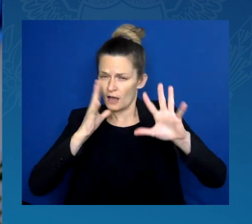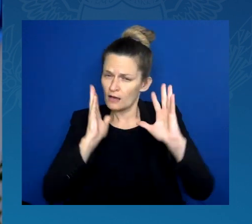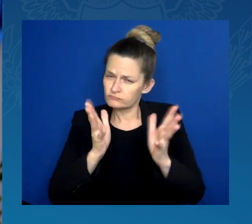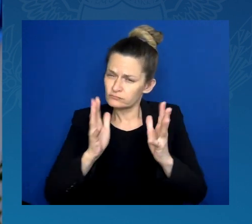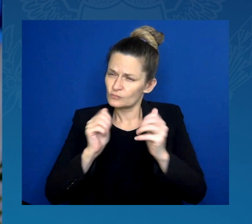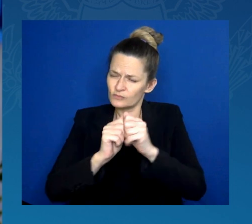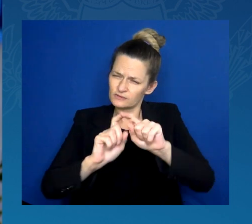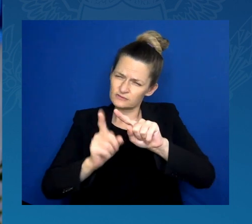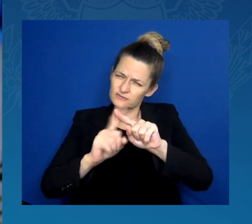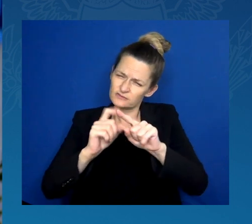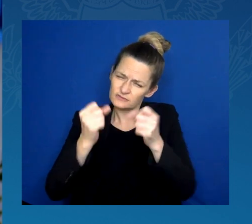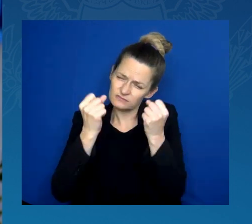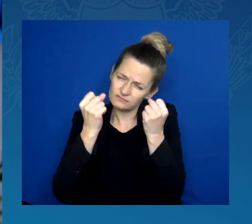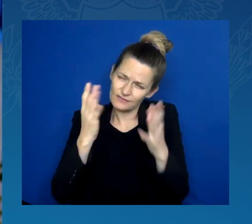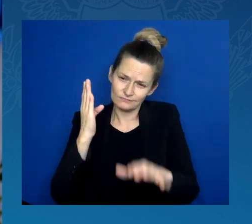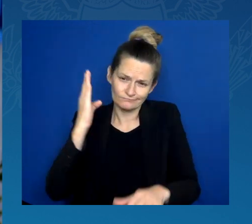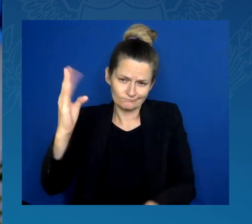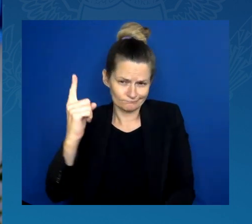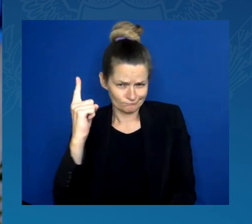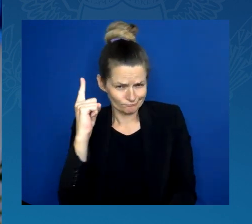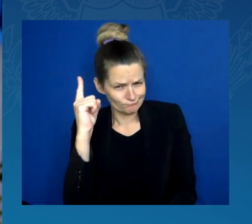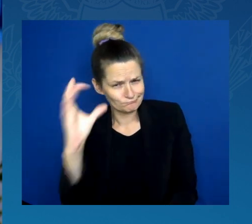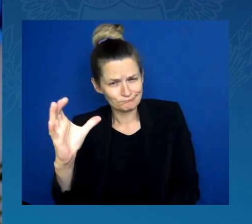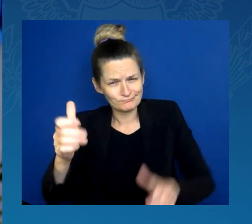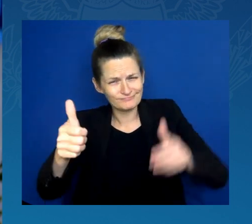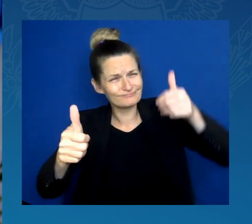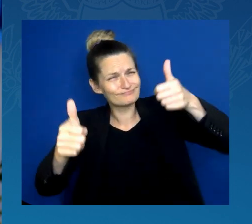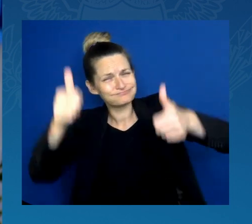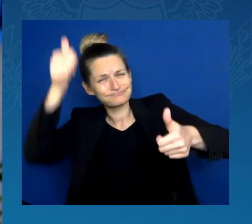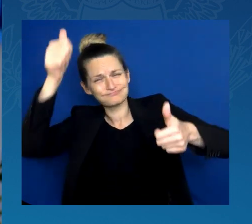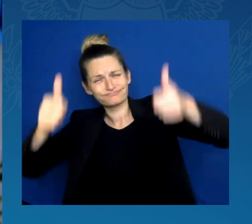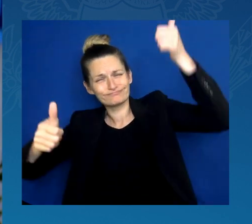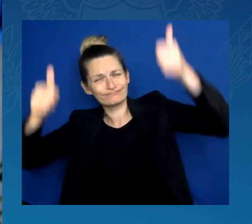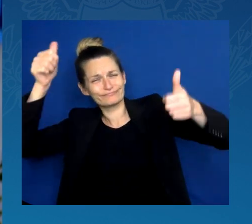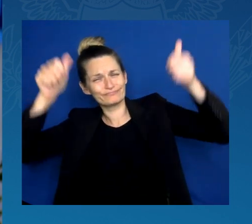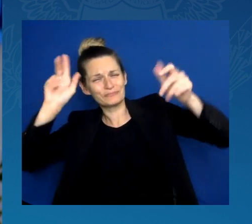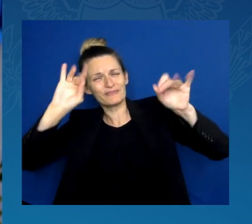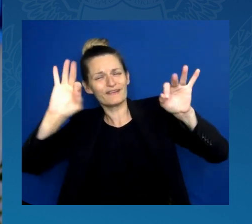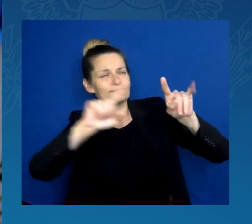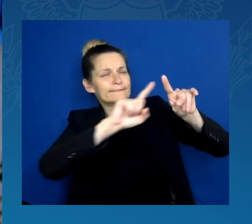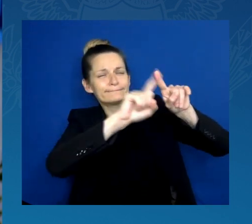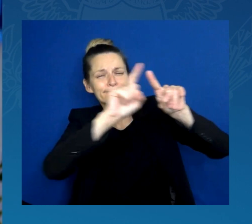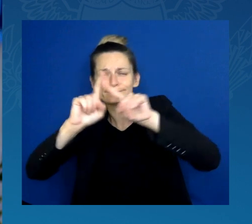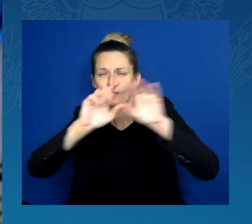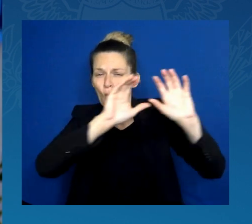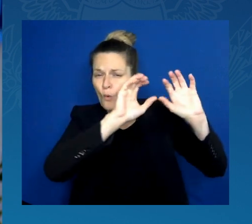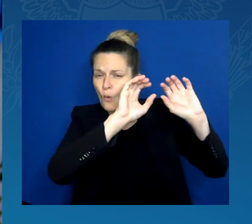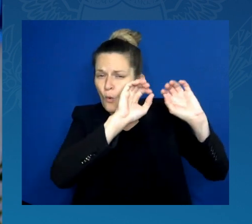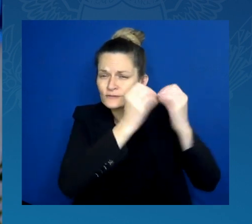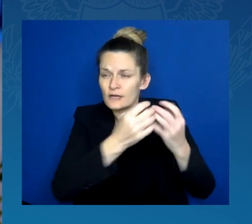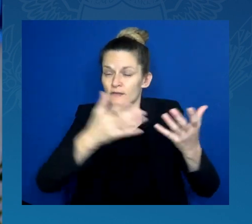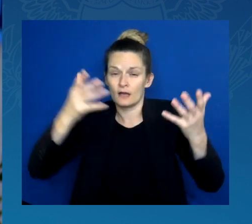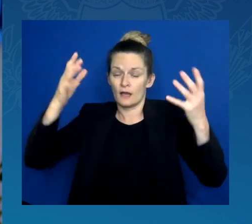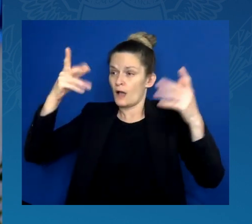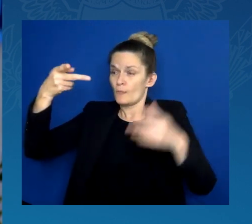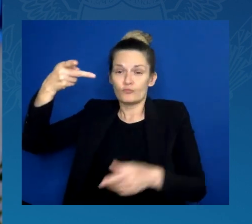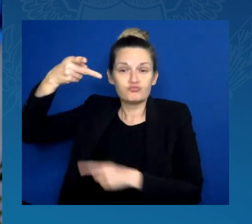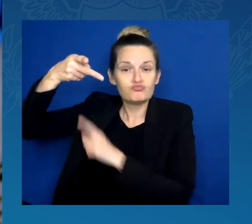presidents, prime ministers, kings. And when they look to who we are as America